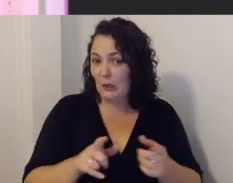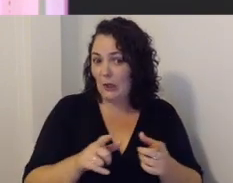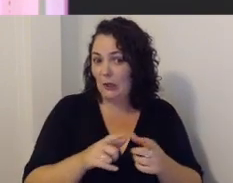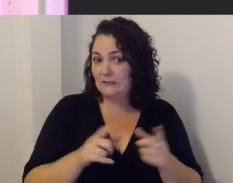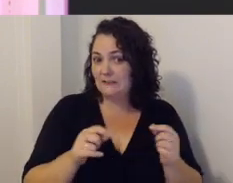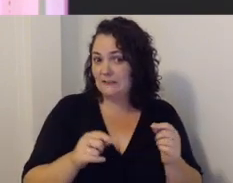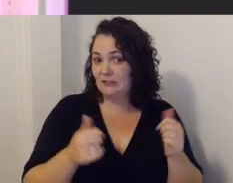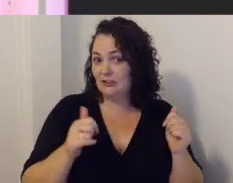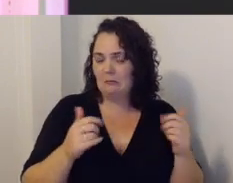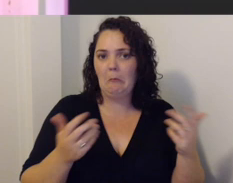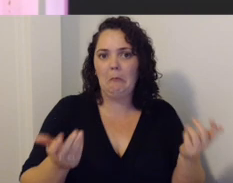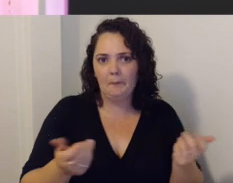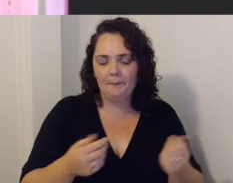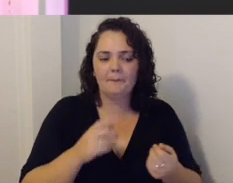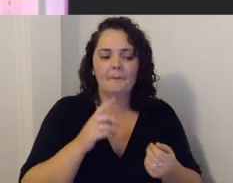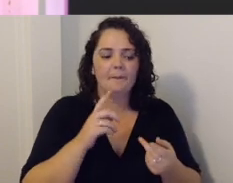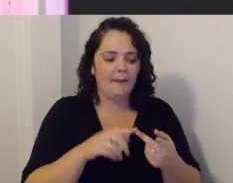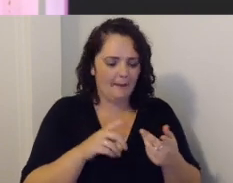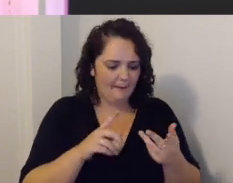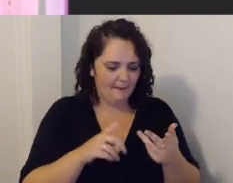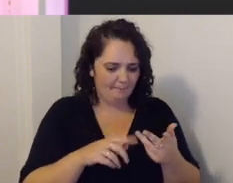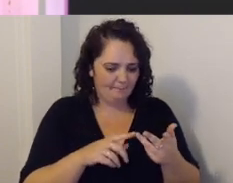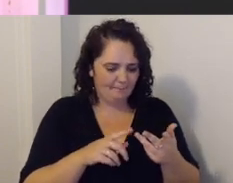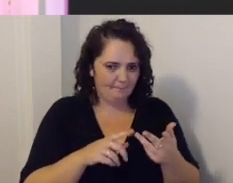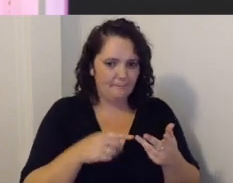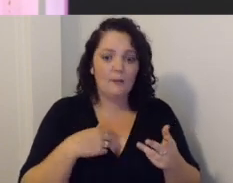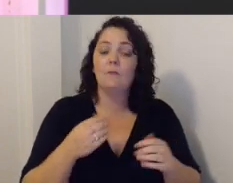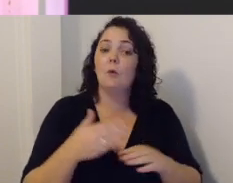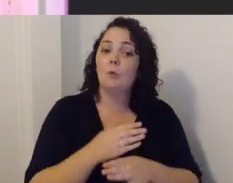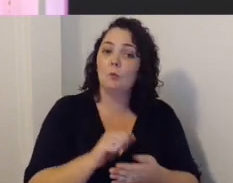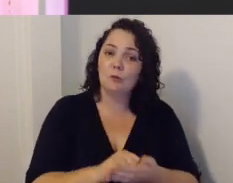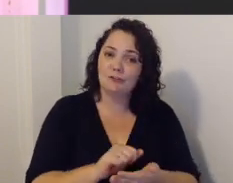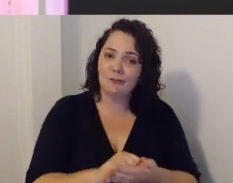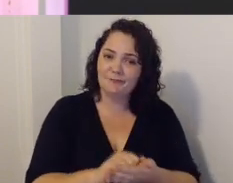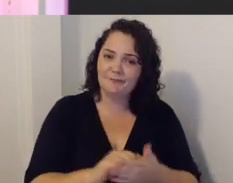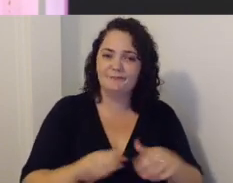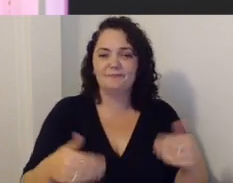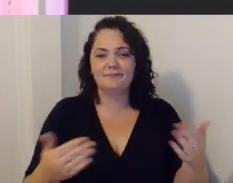we've got that coming up, I'm also doing a workshop coming up near the end of the exhibition for uh